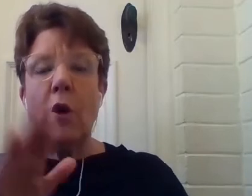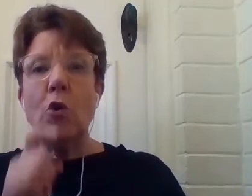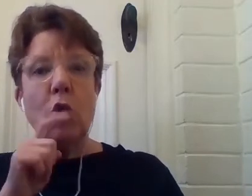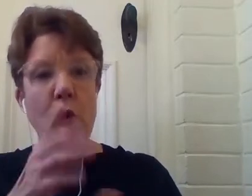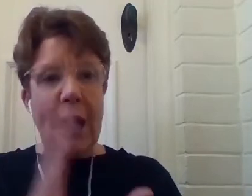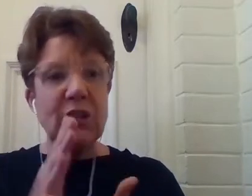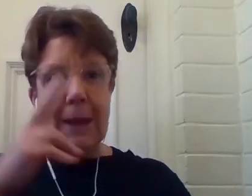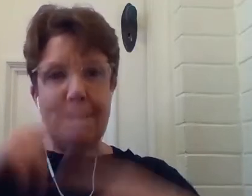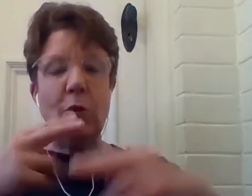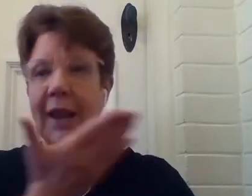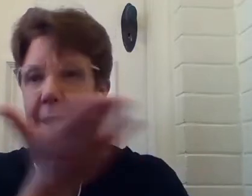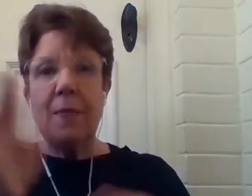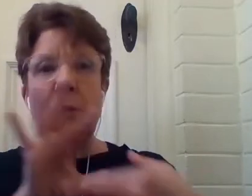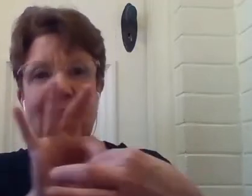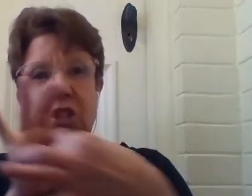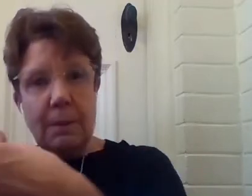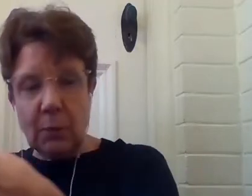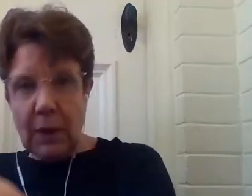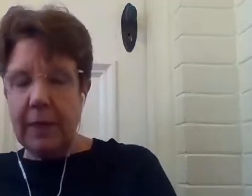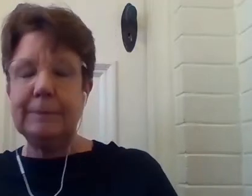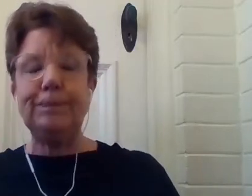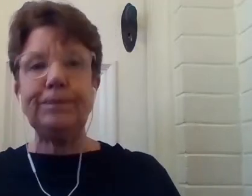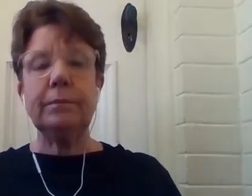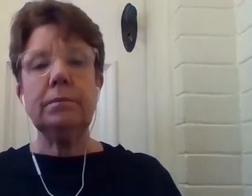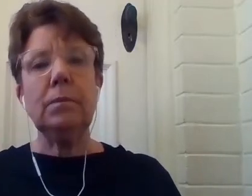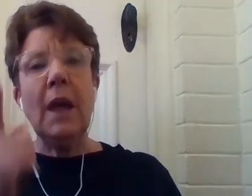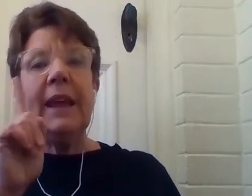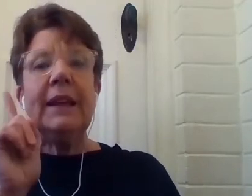relationships with. I think, sometimes, creative practitioners